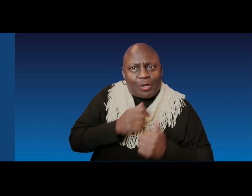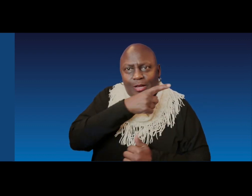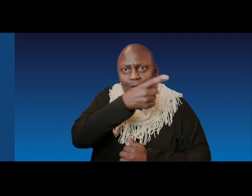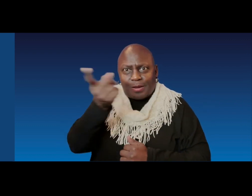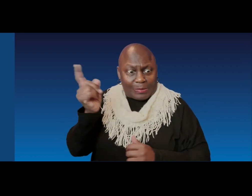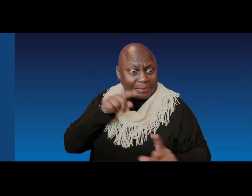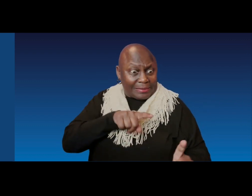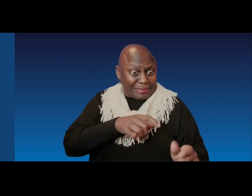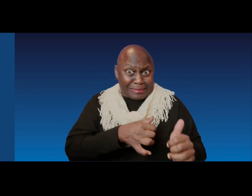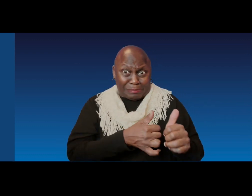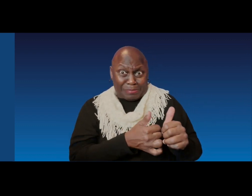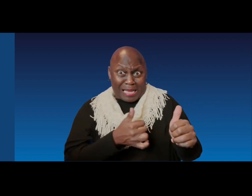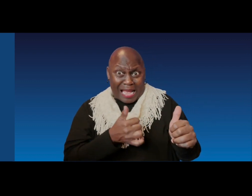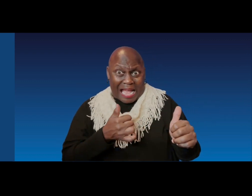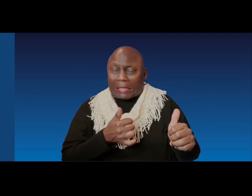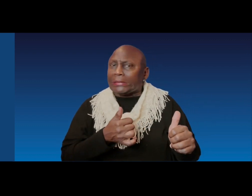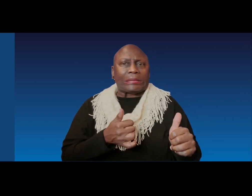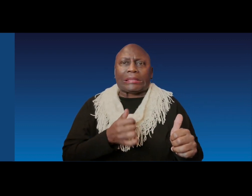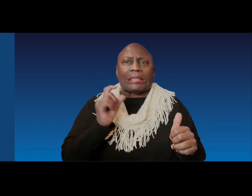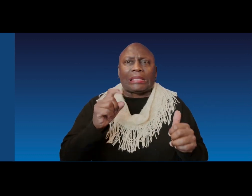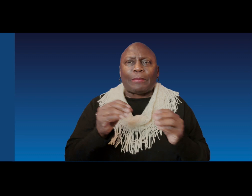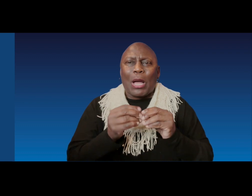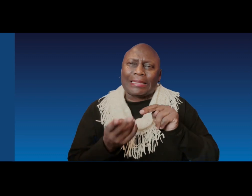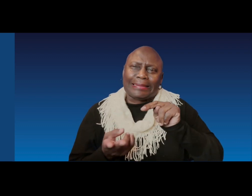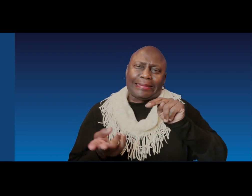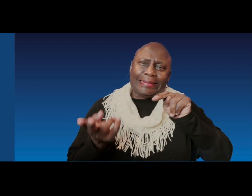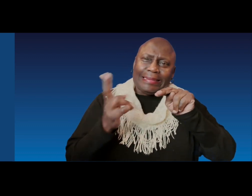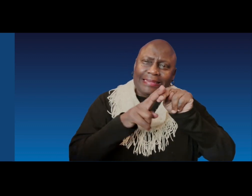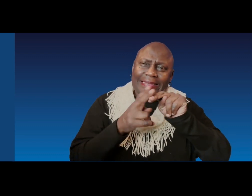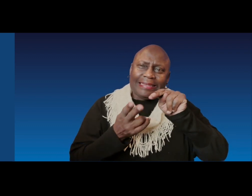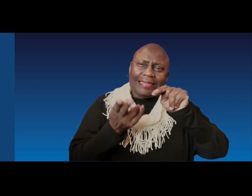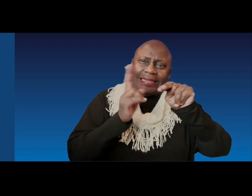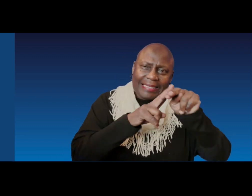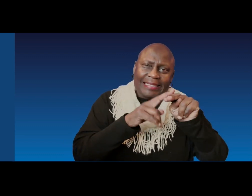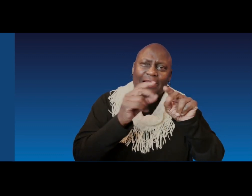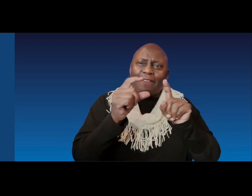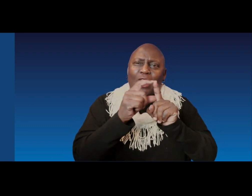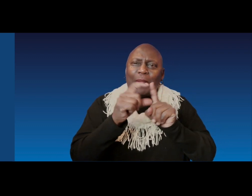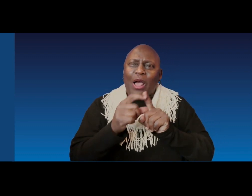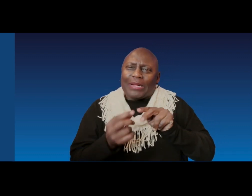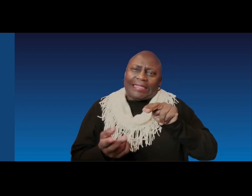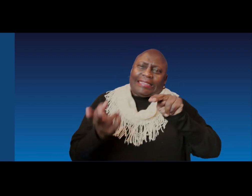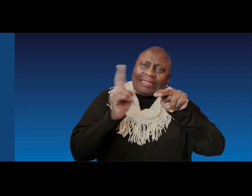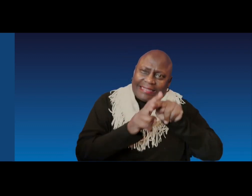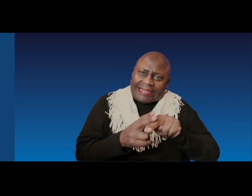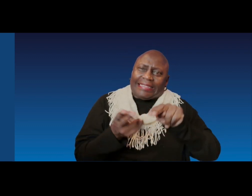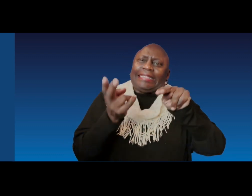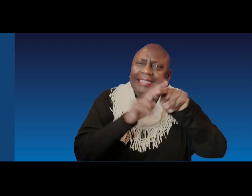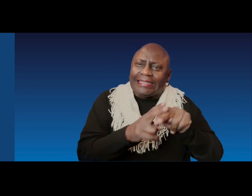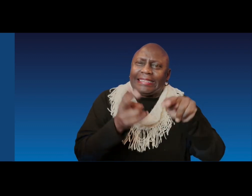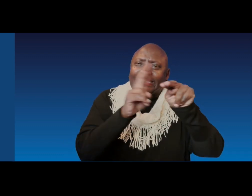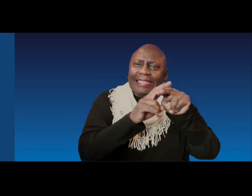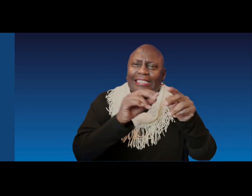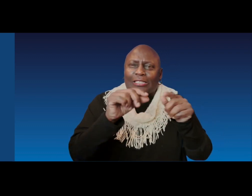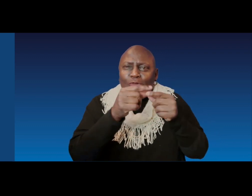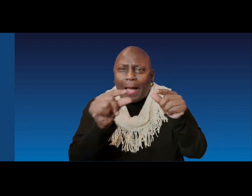and have a full conversation with their foundation and discuss terms. But it's often the other way around when students are delayed.